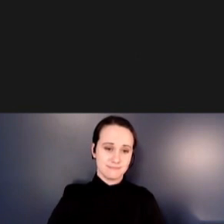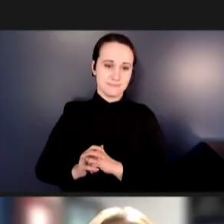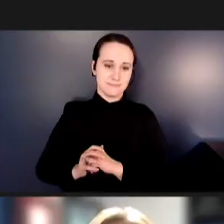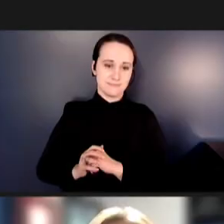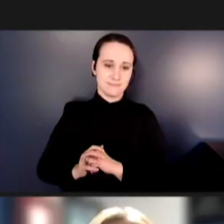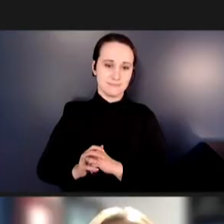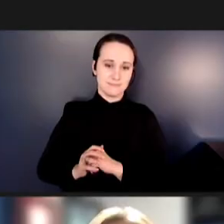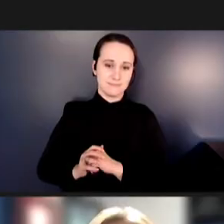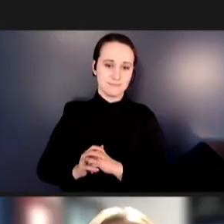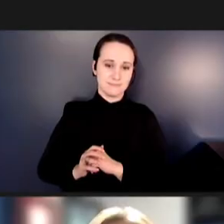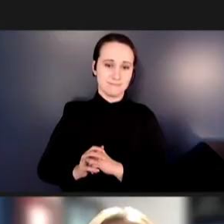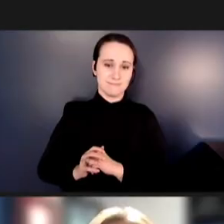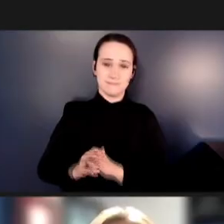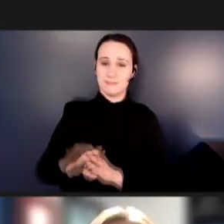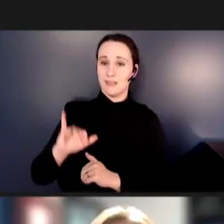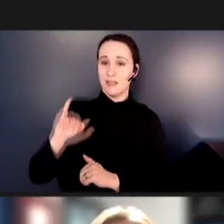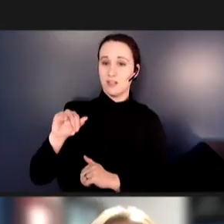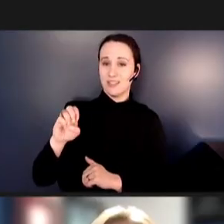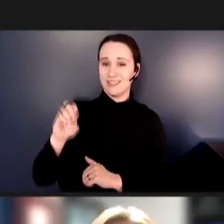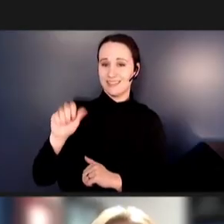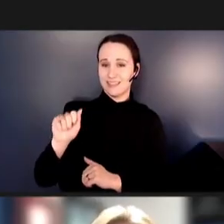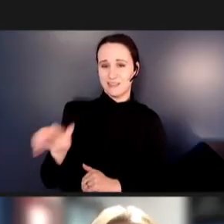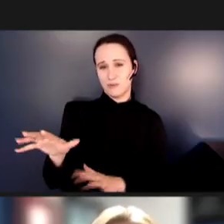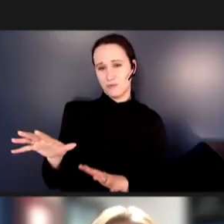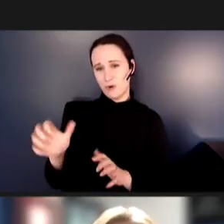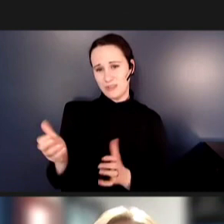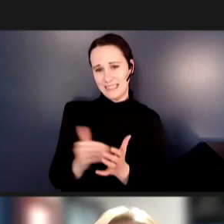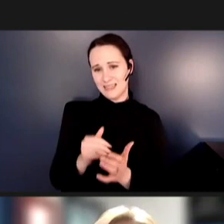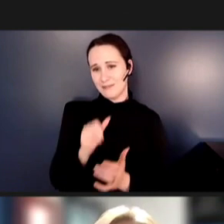Female Speaker: Jessica, you have frozen again. I don't know if you can hear us,